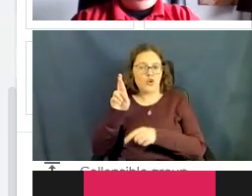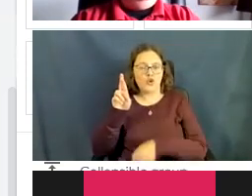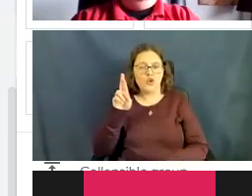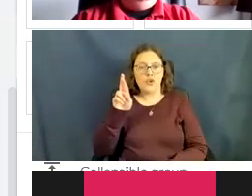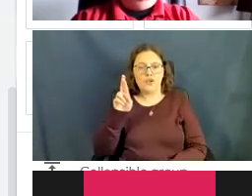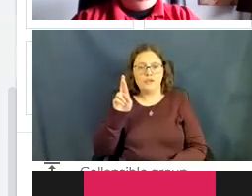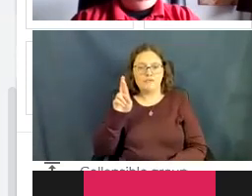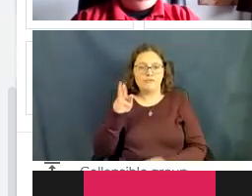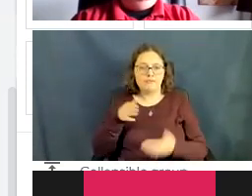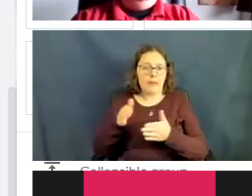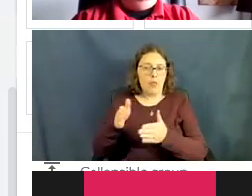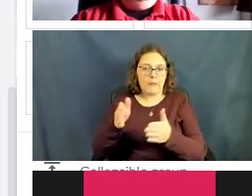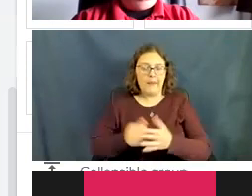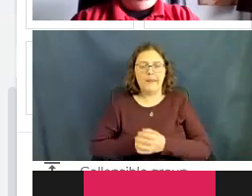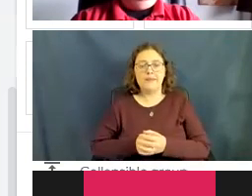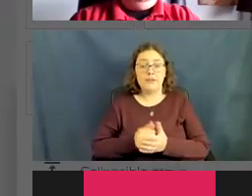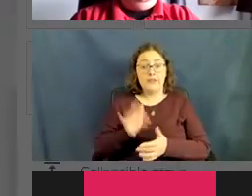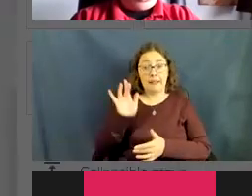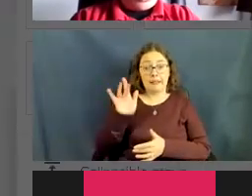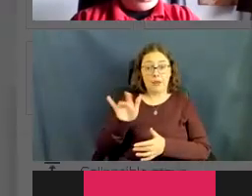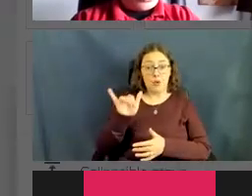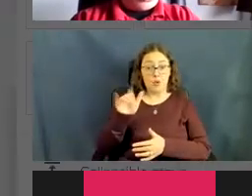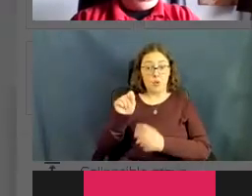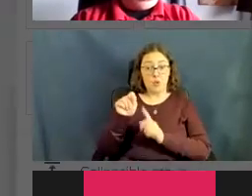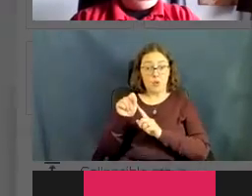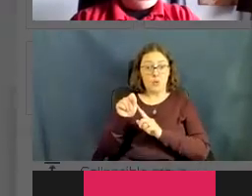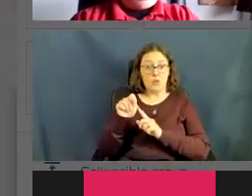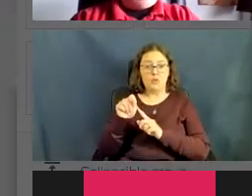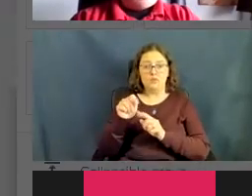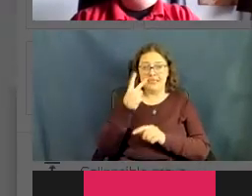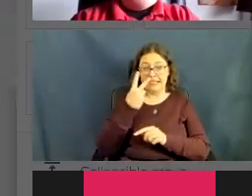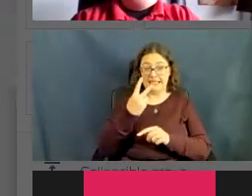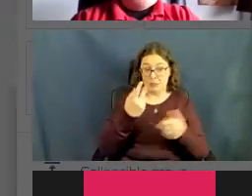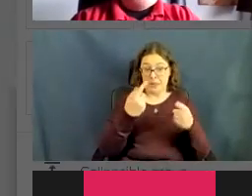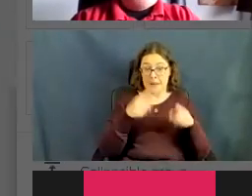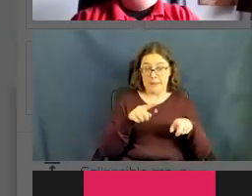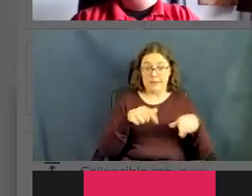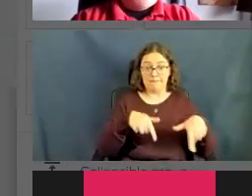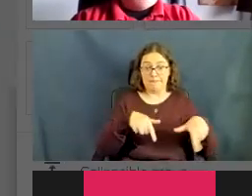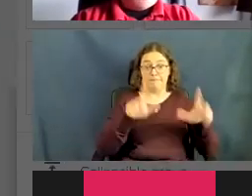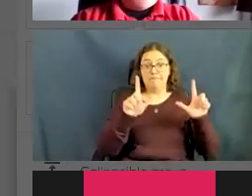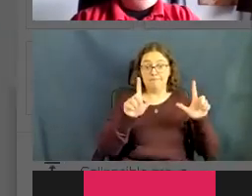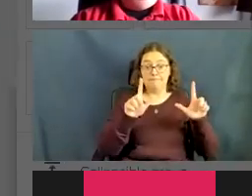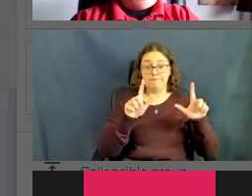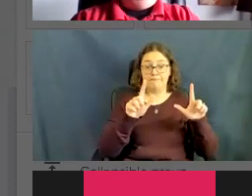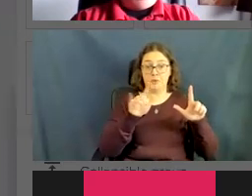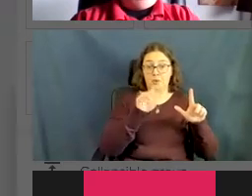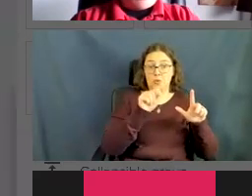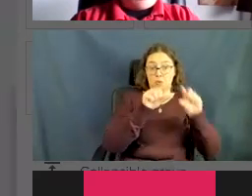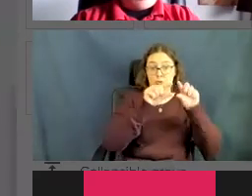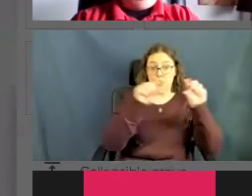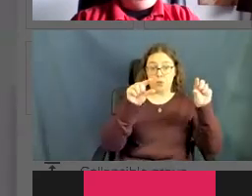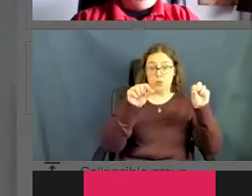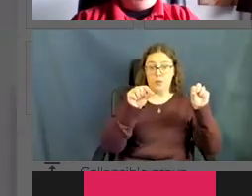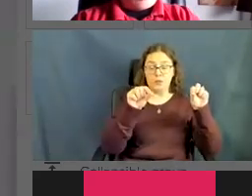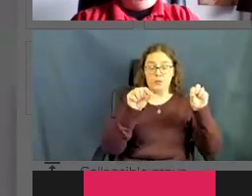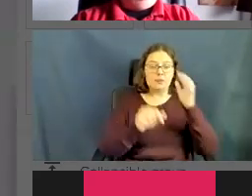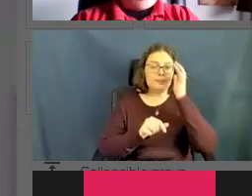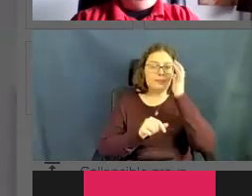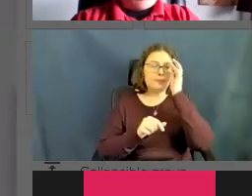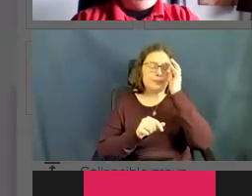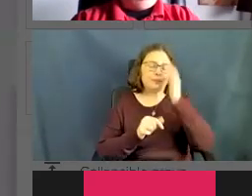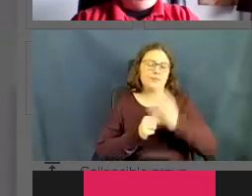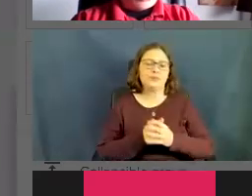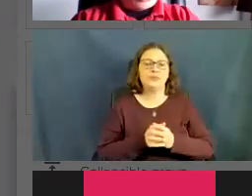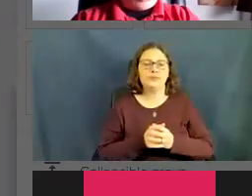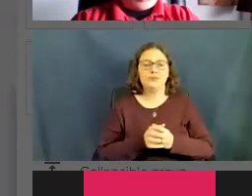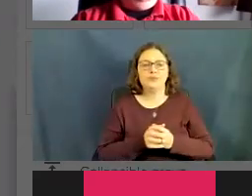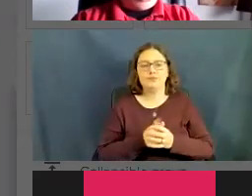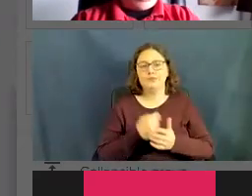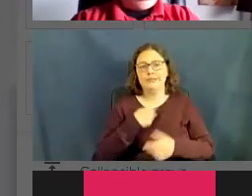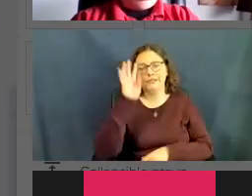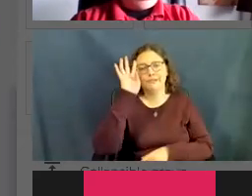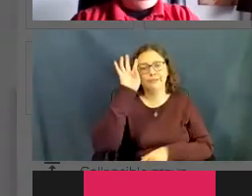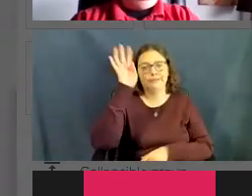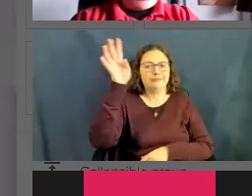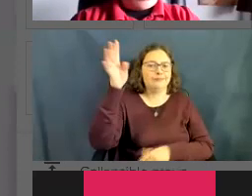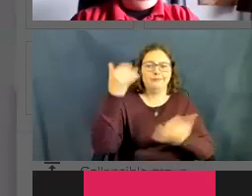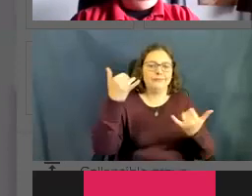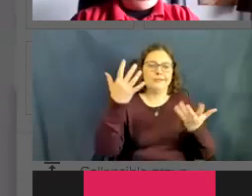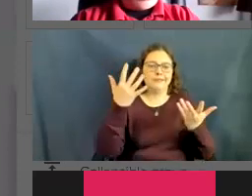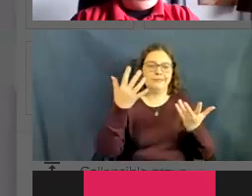Sometimes I think it may need to be - - so I can see it and it can move around.